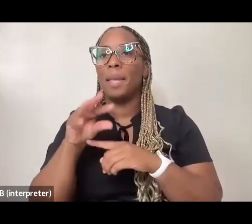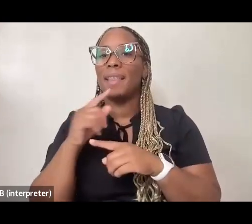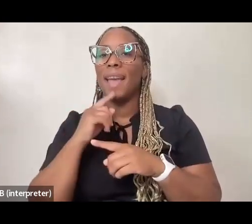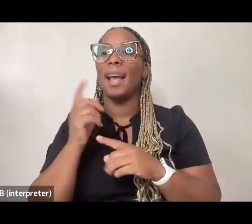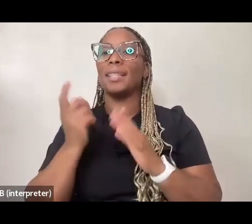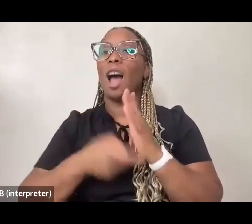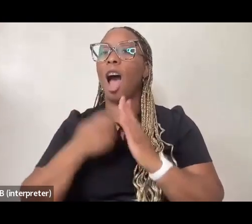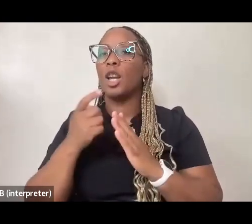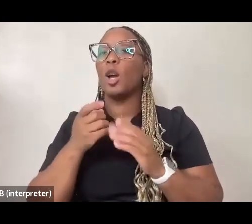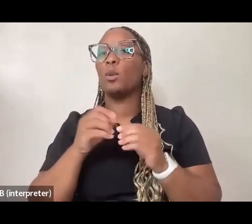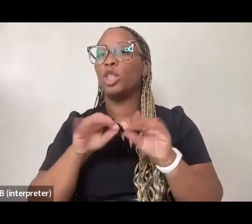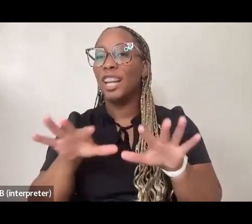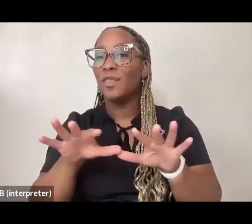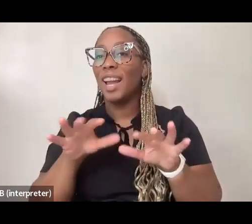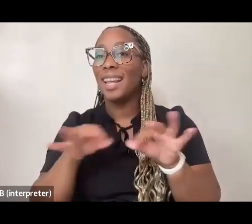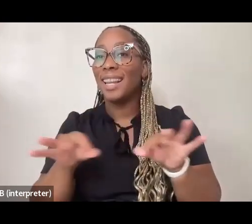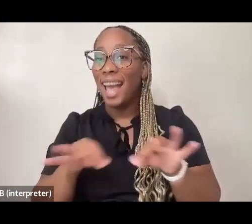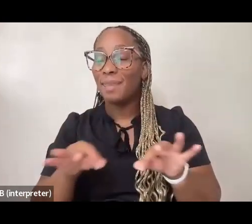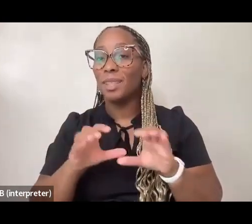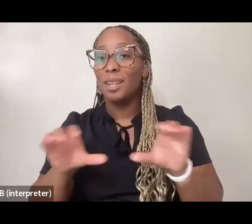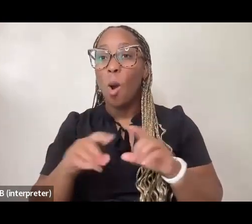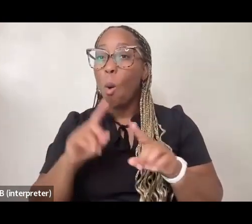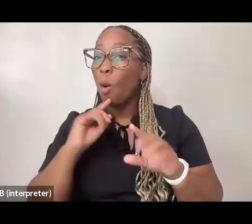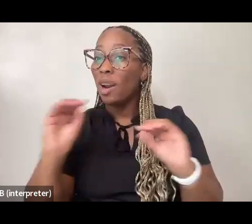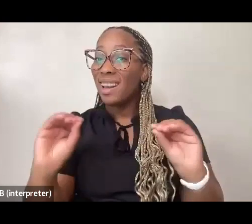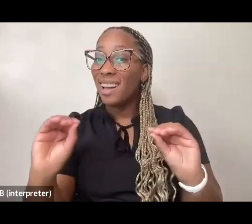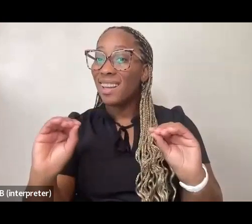captions for transcripts or no captions or transcripts at all.